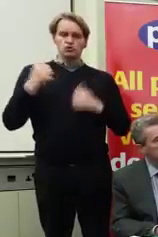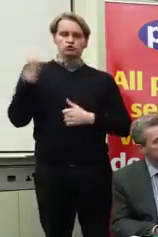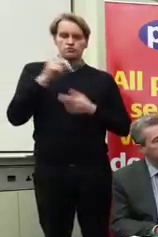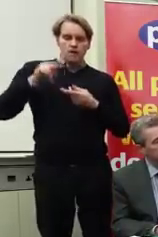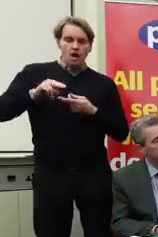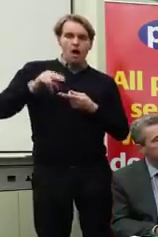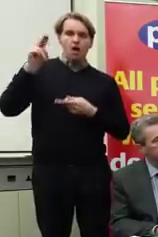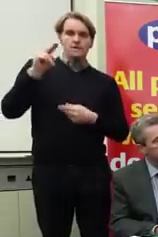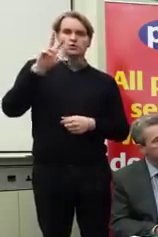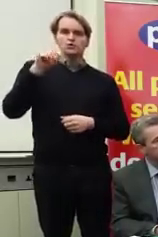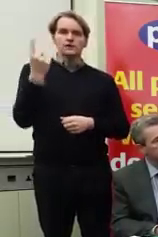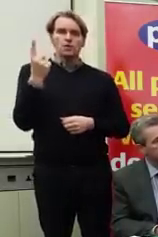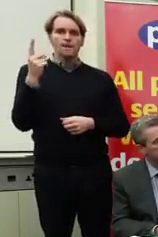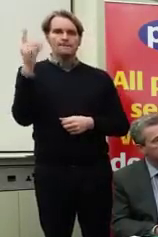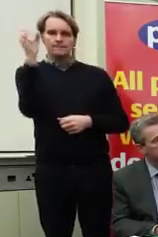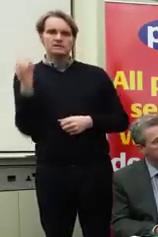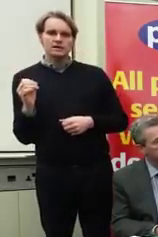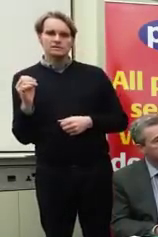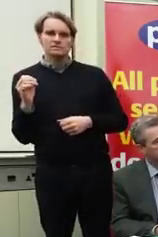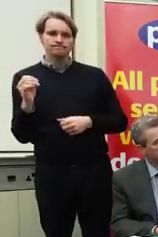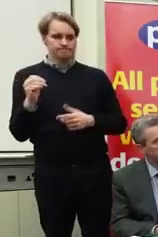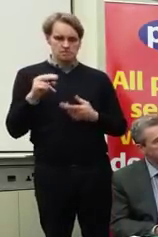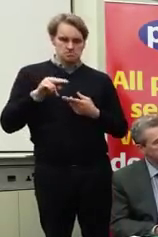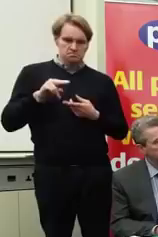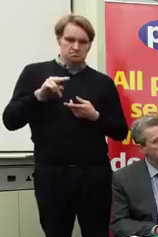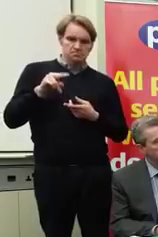a 21% pay cut you meet the nurses and others -14 /15%